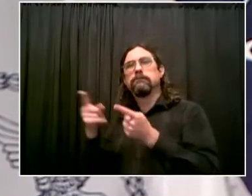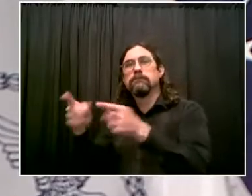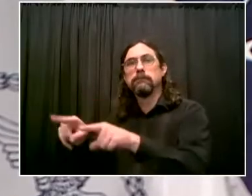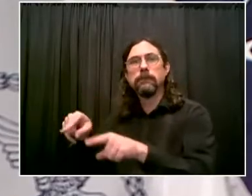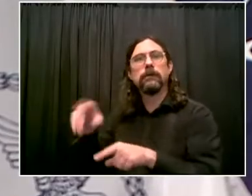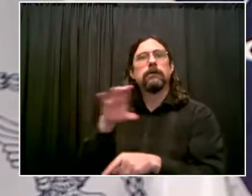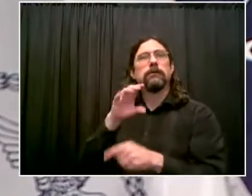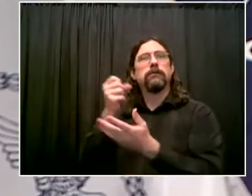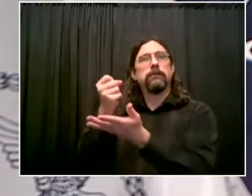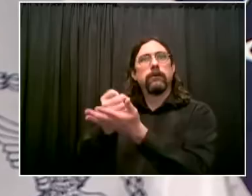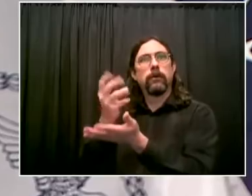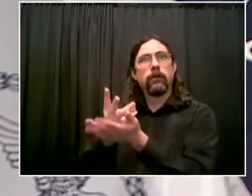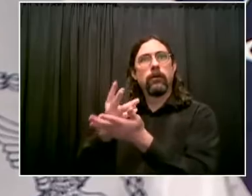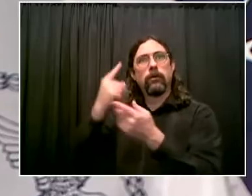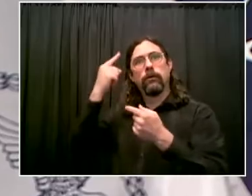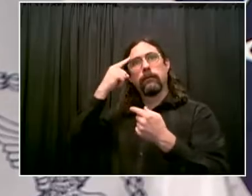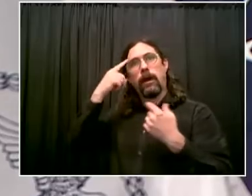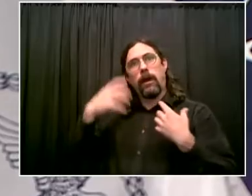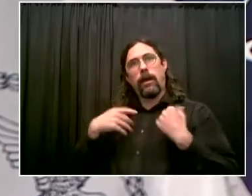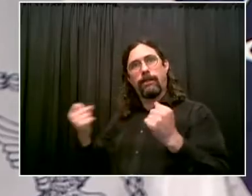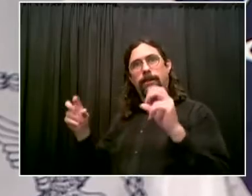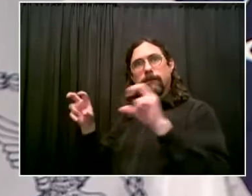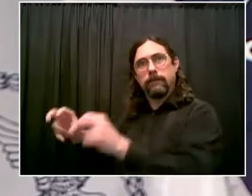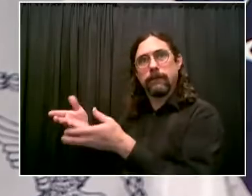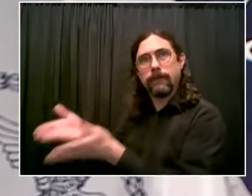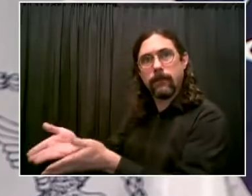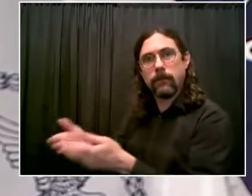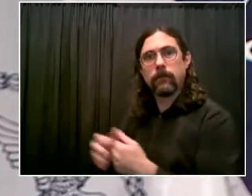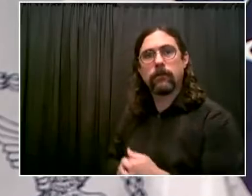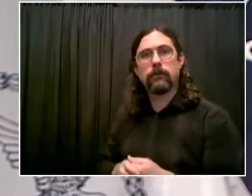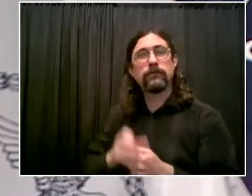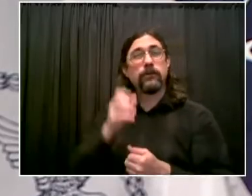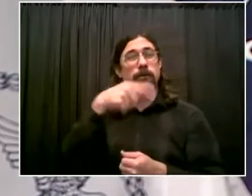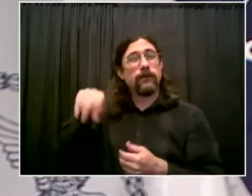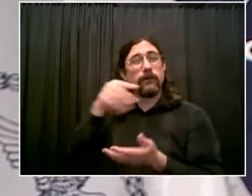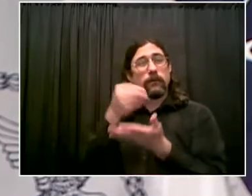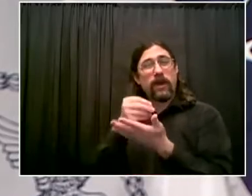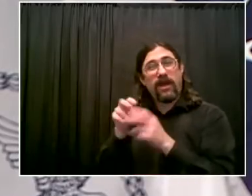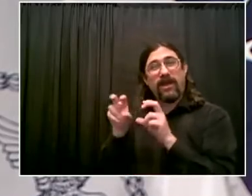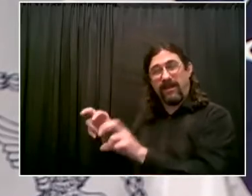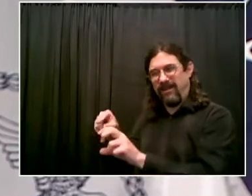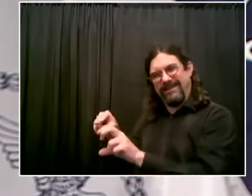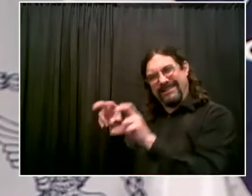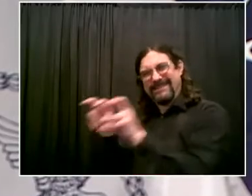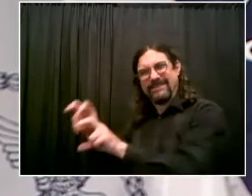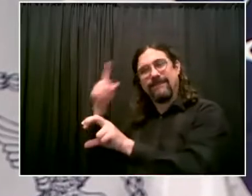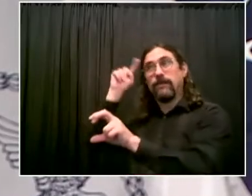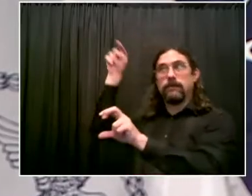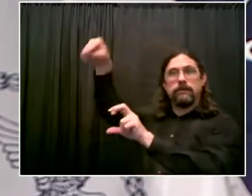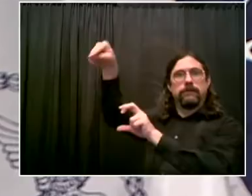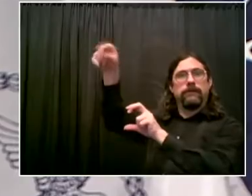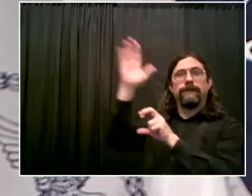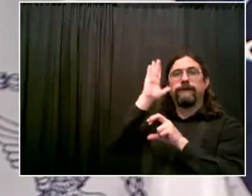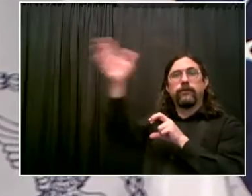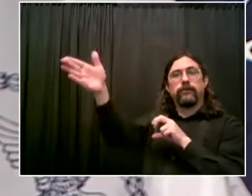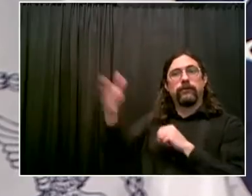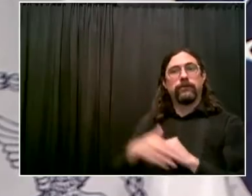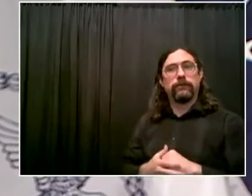ALL OF THESE INVESTMENTS ARE THE WAY FORWARD. SO WE HAVE TAKEN